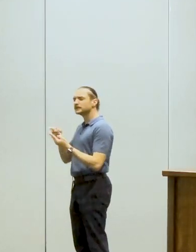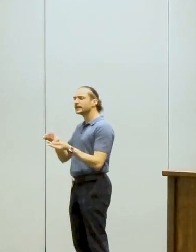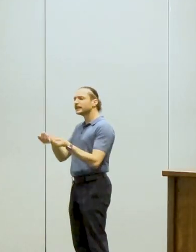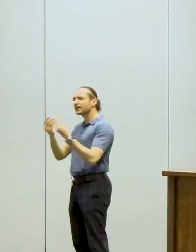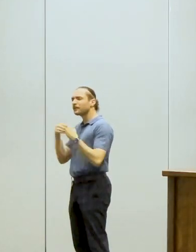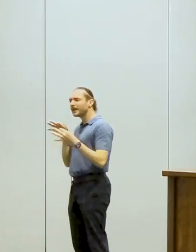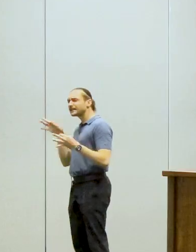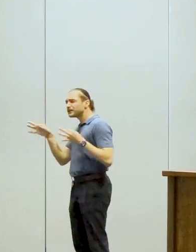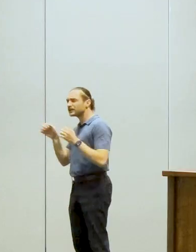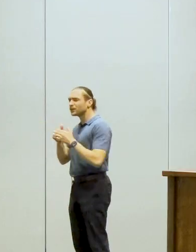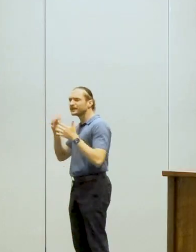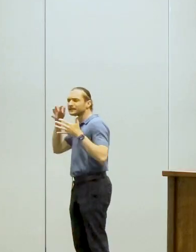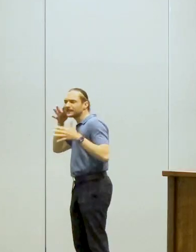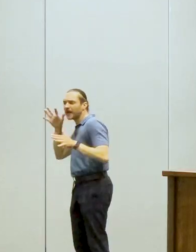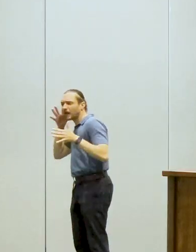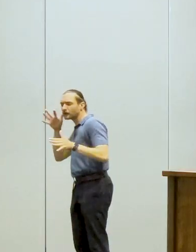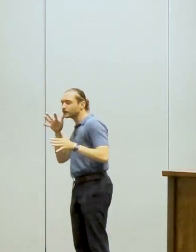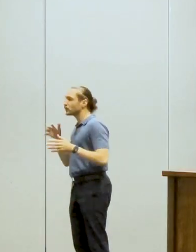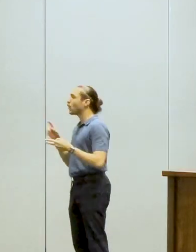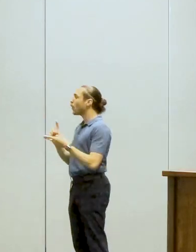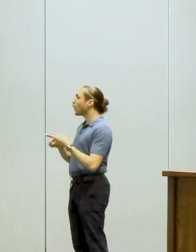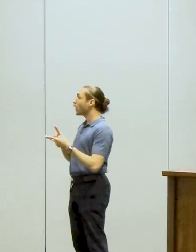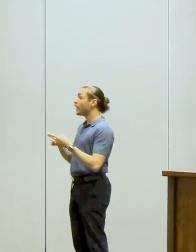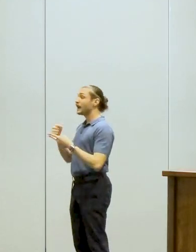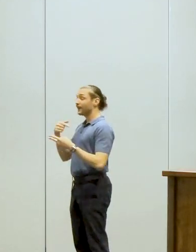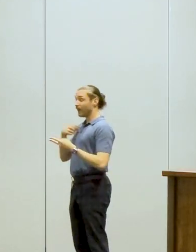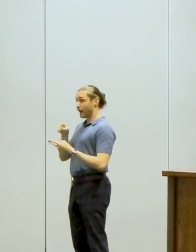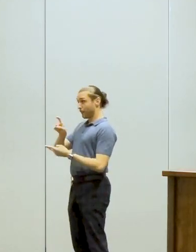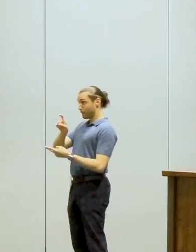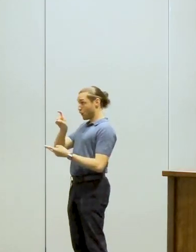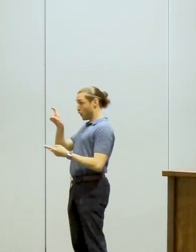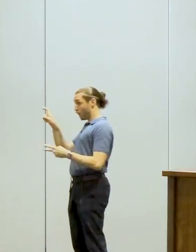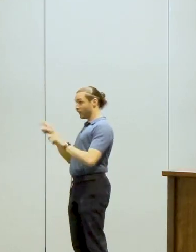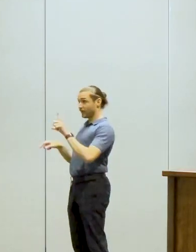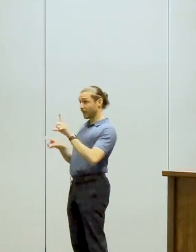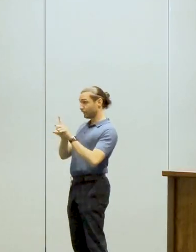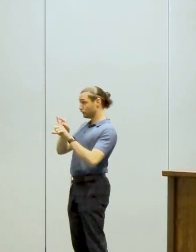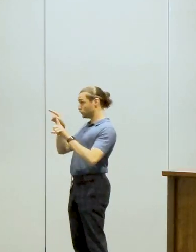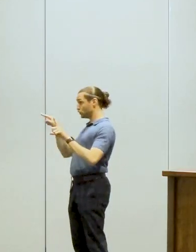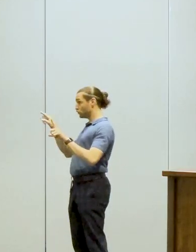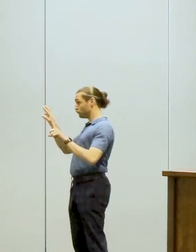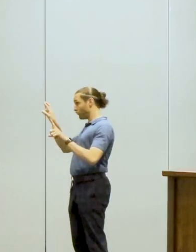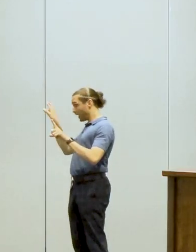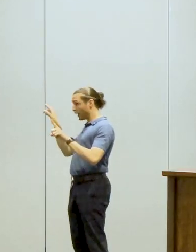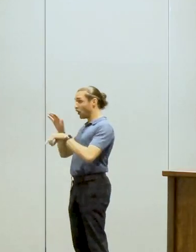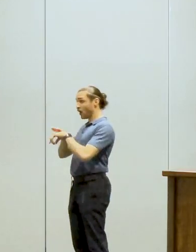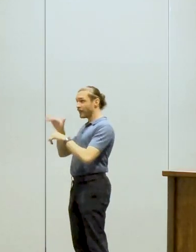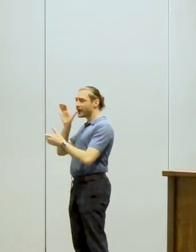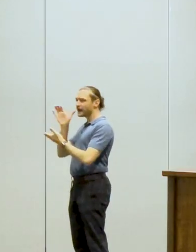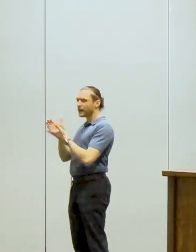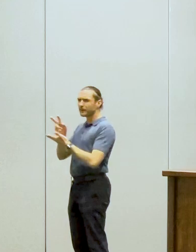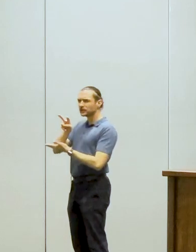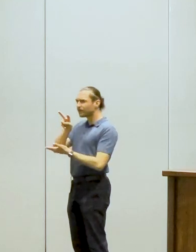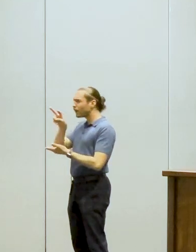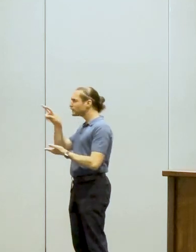happens when I move from left to right across the image. This transforms learning from passive listening to kind of active